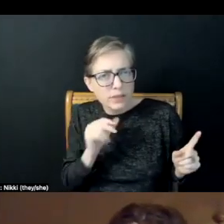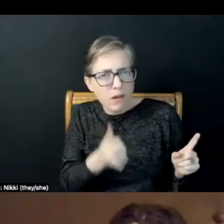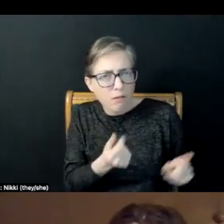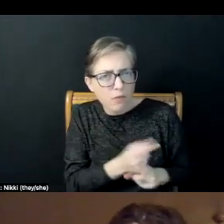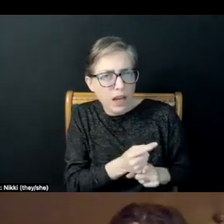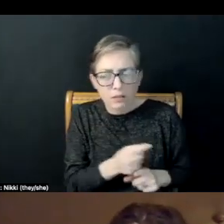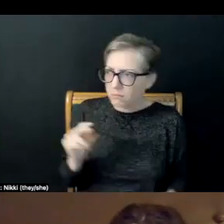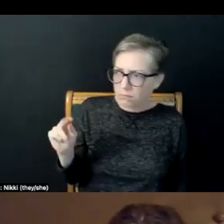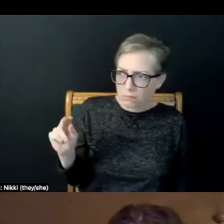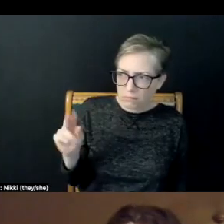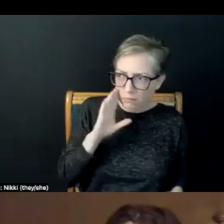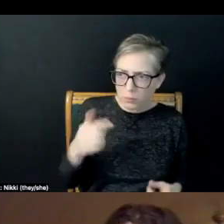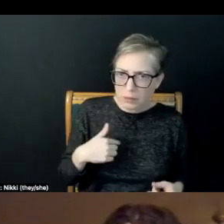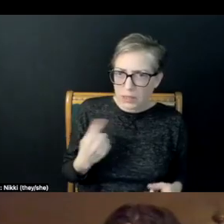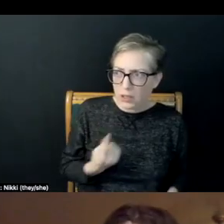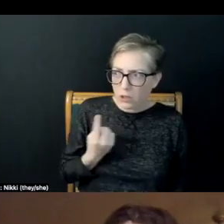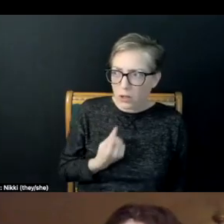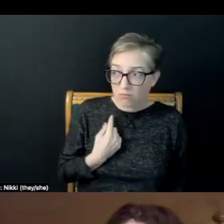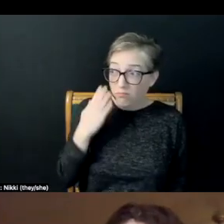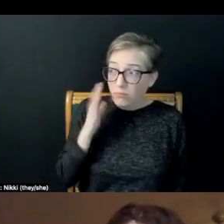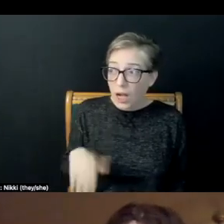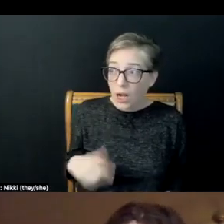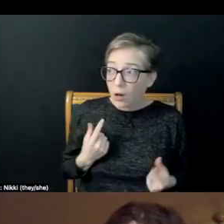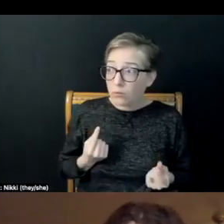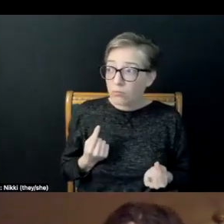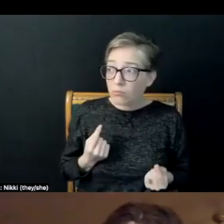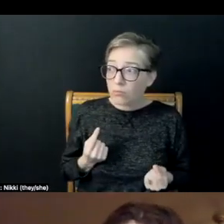but I know what to do when I'm by myself.